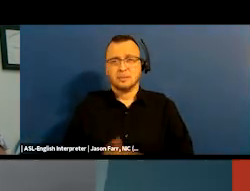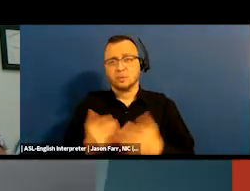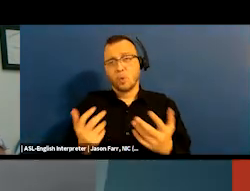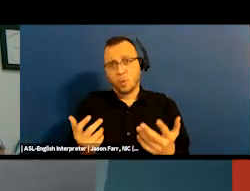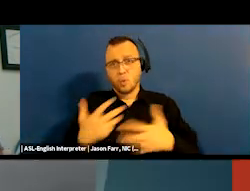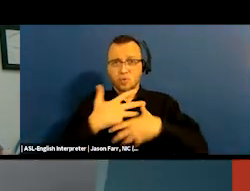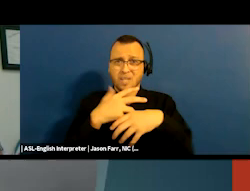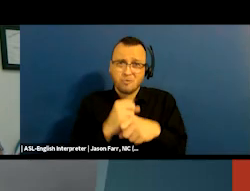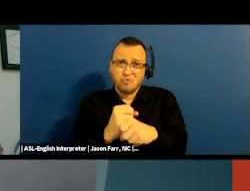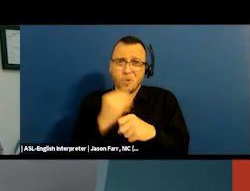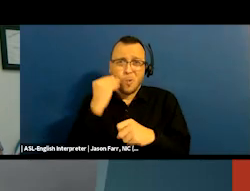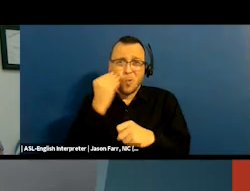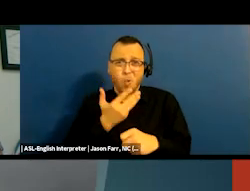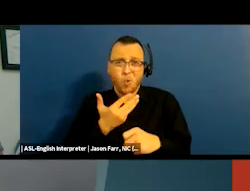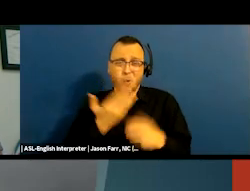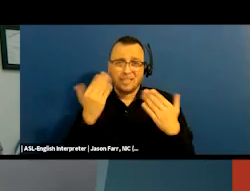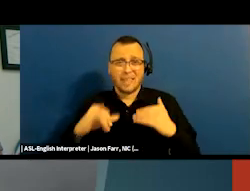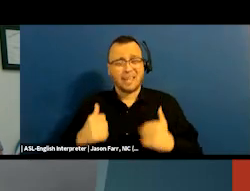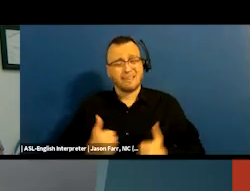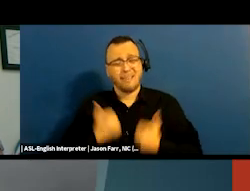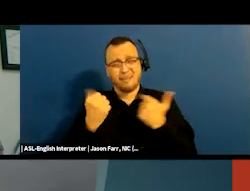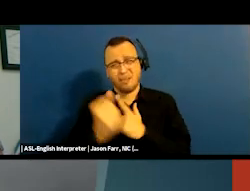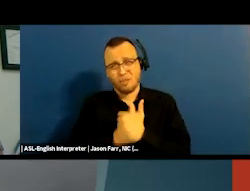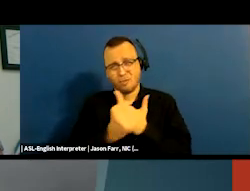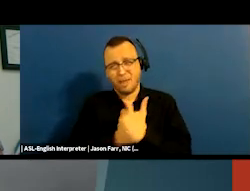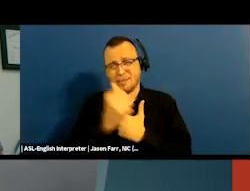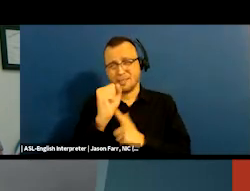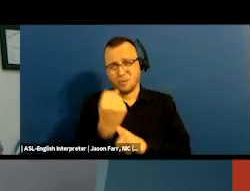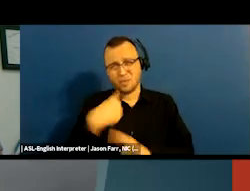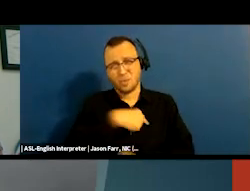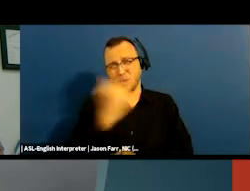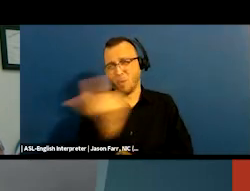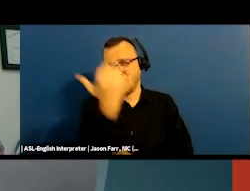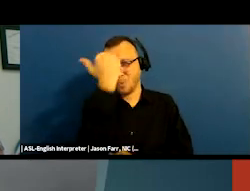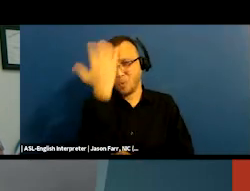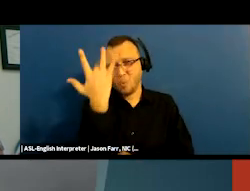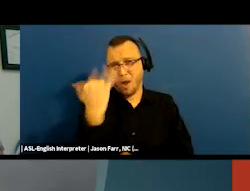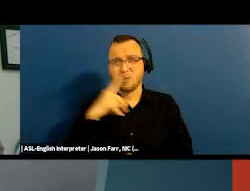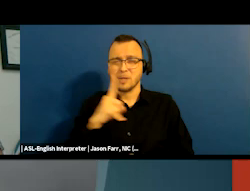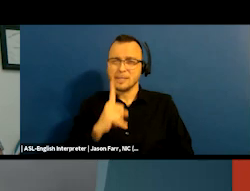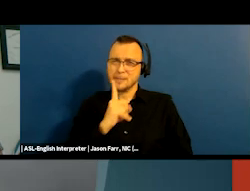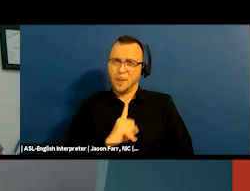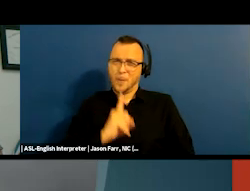Homelessness is in and by itself a life-threatening condition. And that is the gist of my talk,